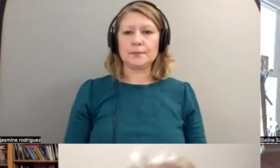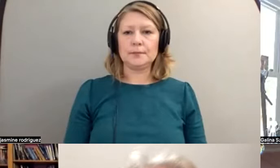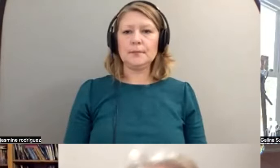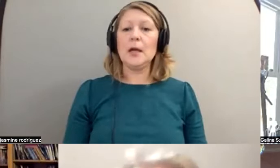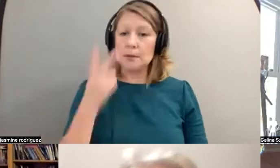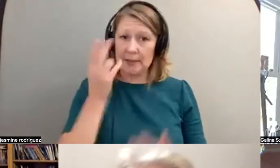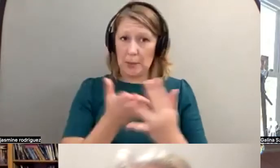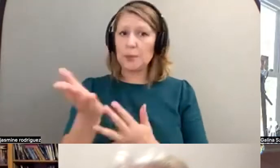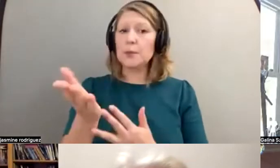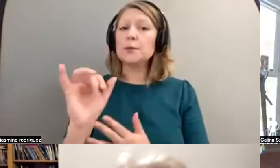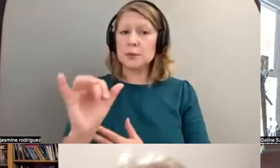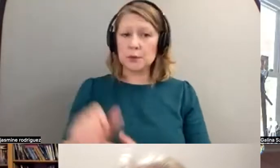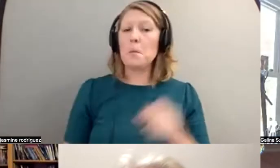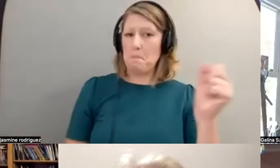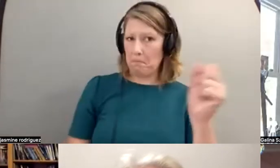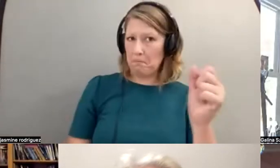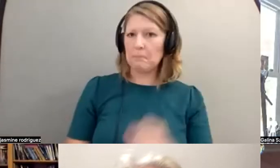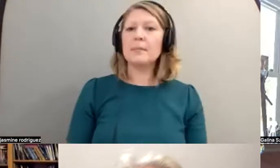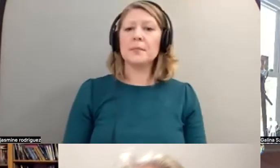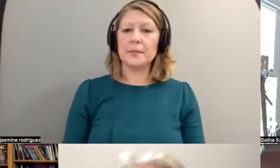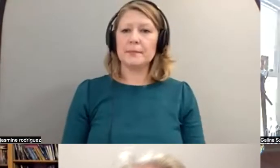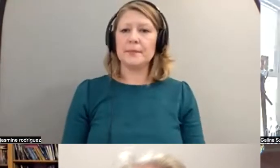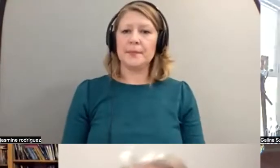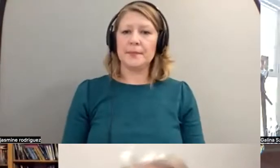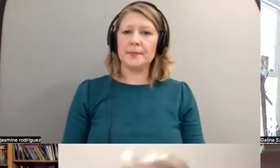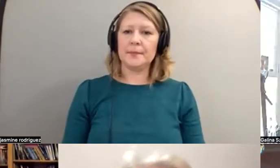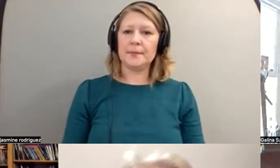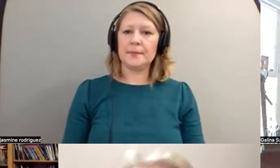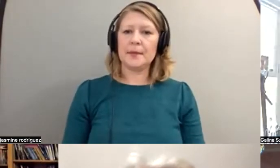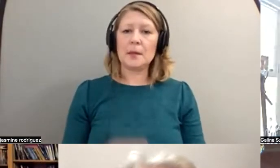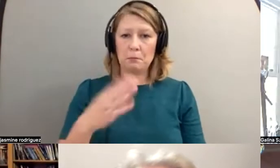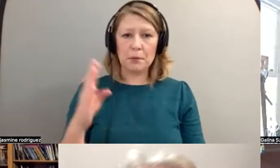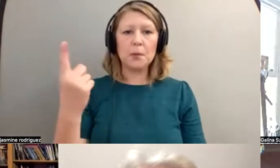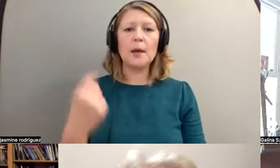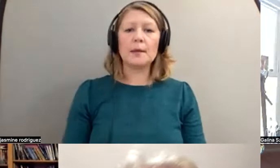Yeah, translucent. And this is blue one with gold.